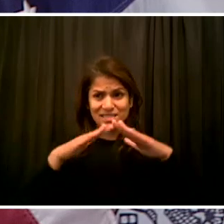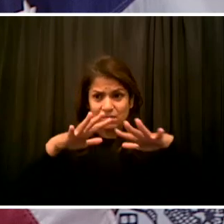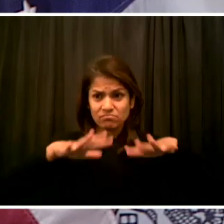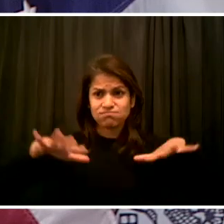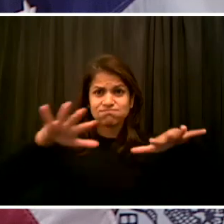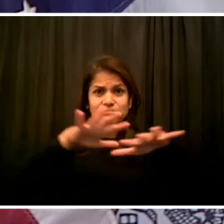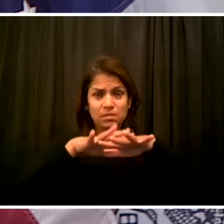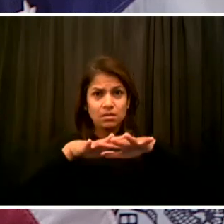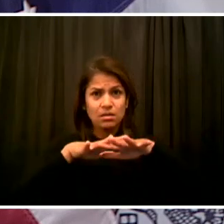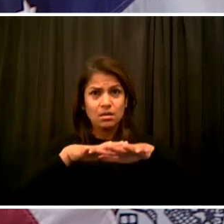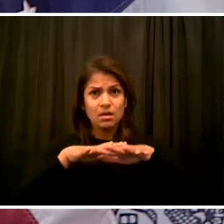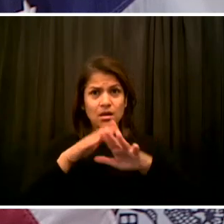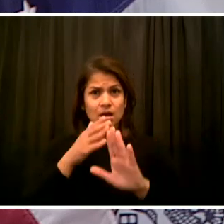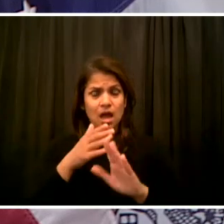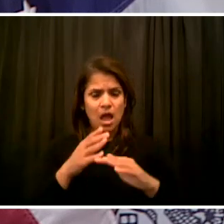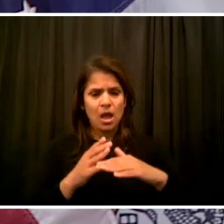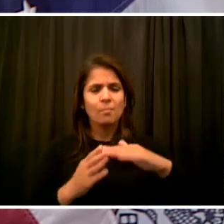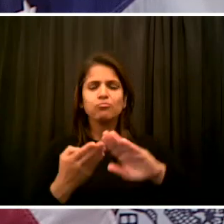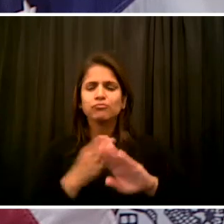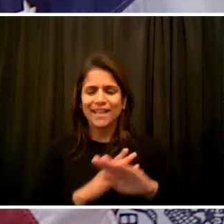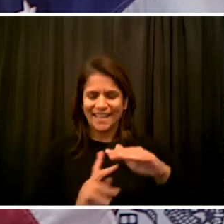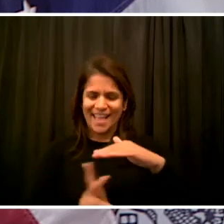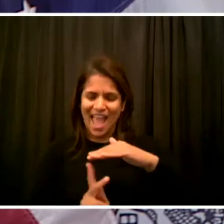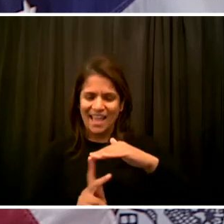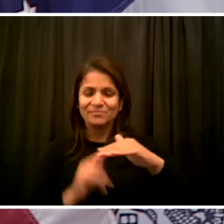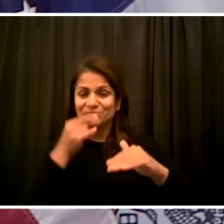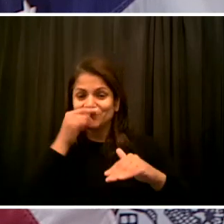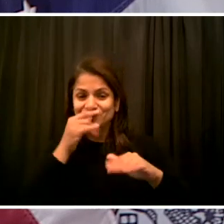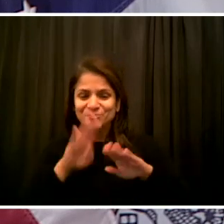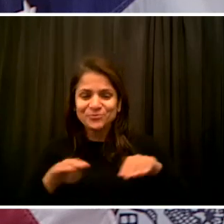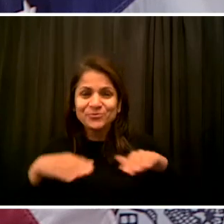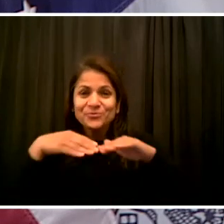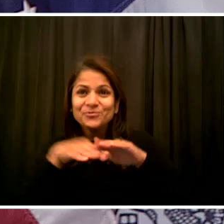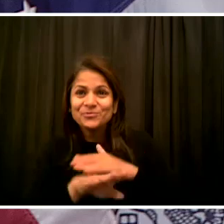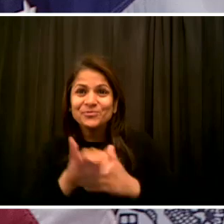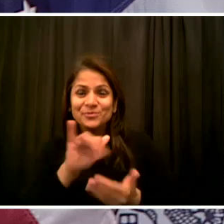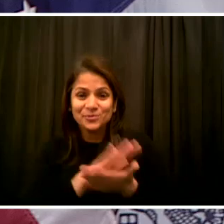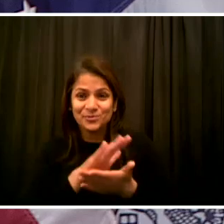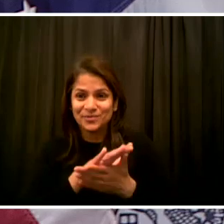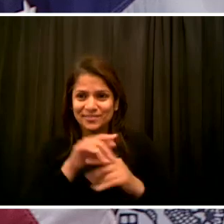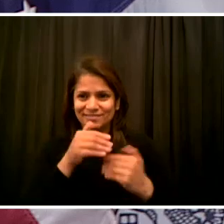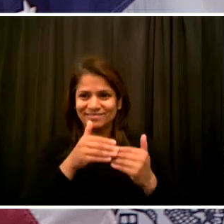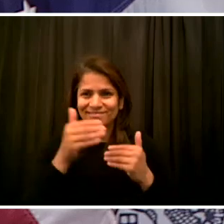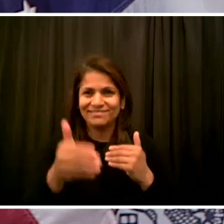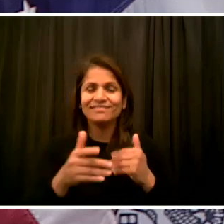HATT 'SPRETTY EFFECTIVE FROM WHAT I UNDERSTAND